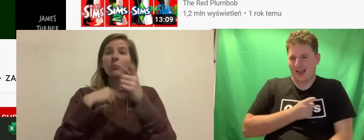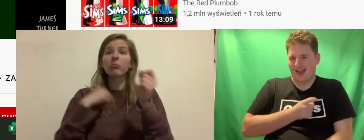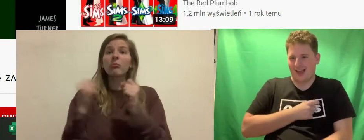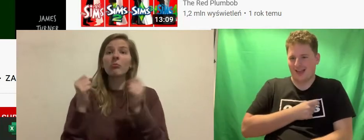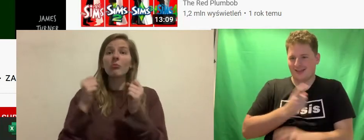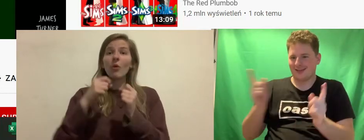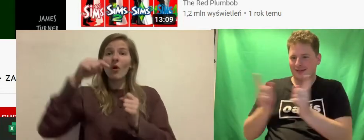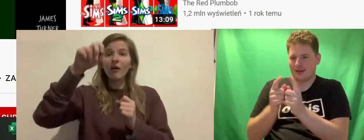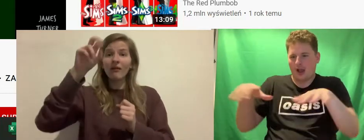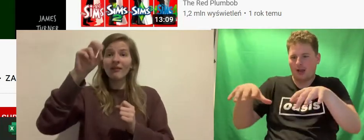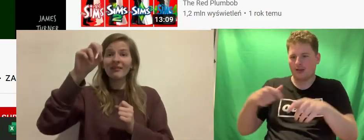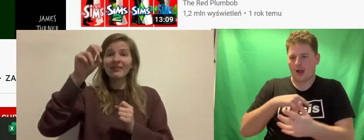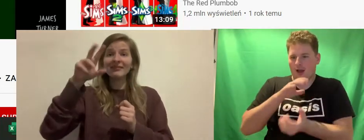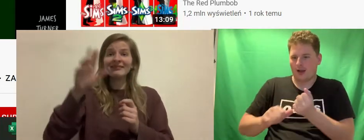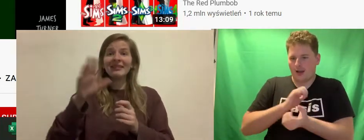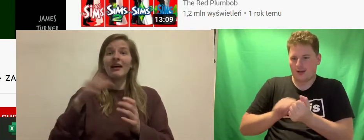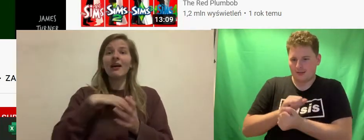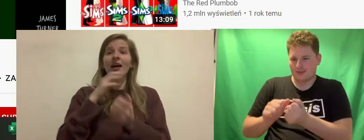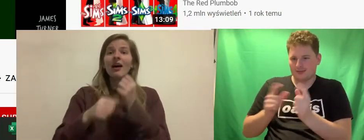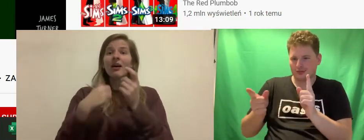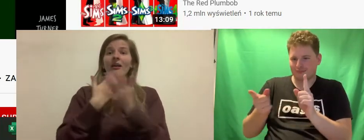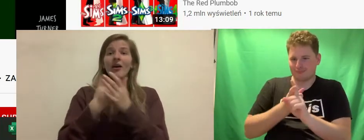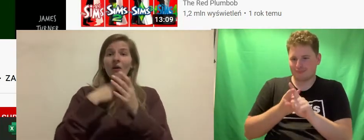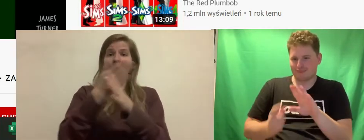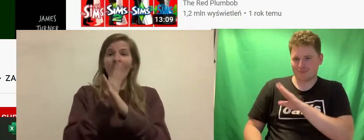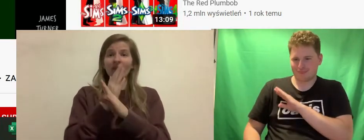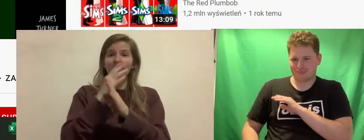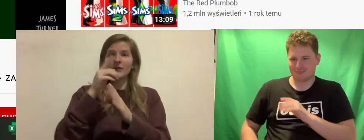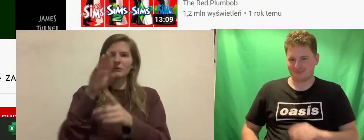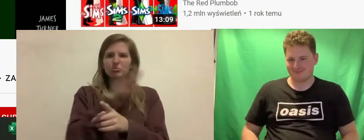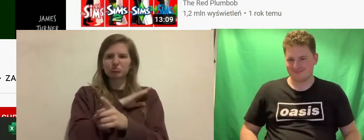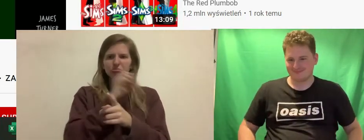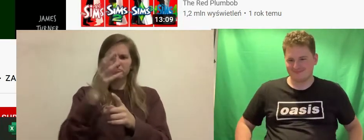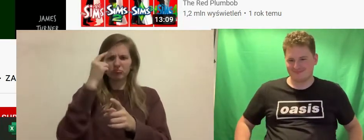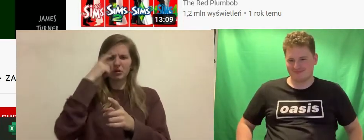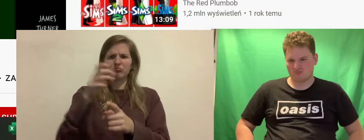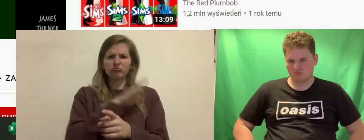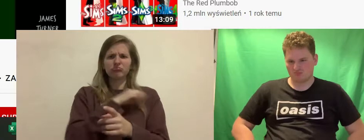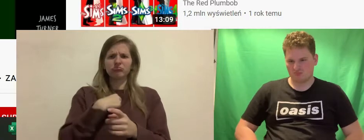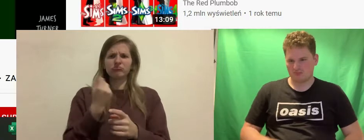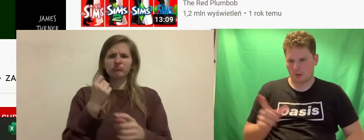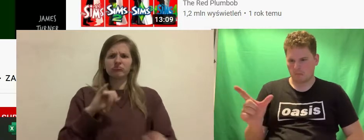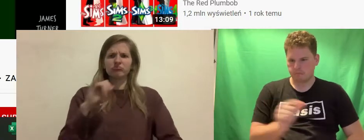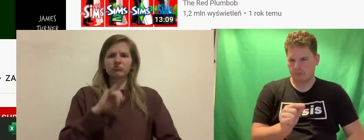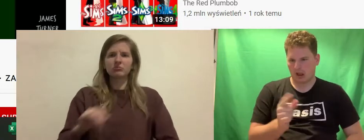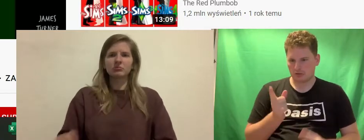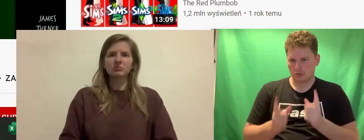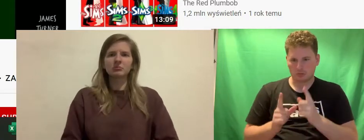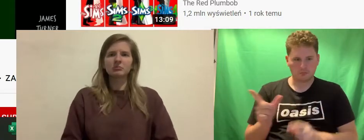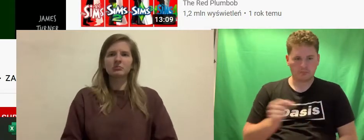A: I was also afraid because they also threaten today's family there. How the Spirit accosts people and can lead them to death through fear ... K: yes people die because of their stupidity, I started to be afraid of them and avoid them with a wide berth